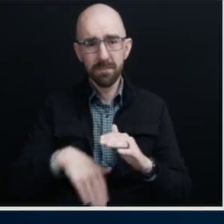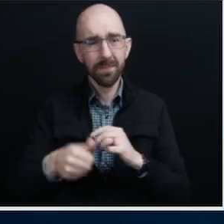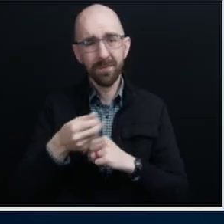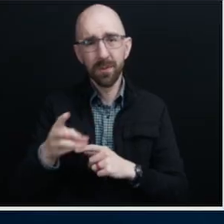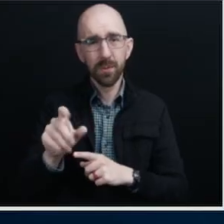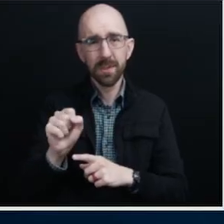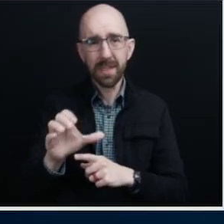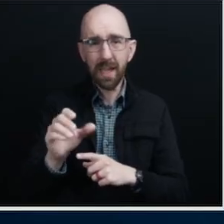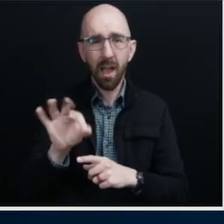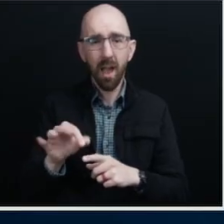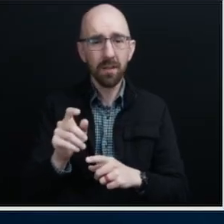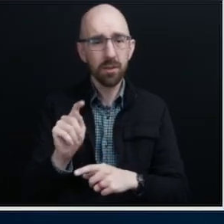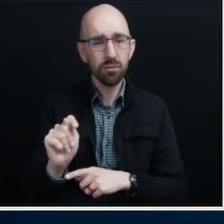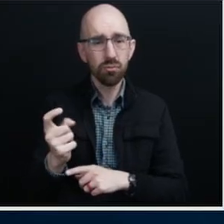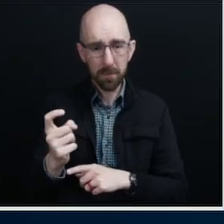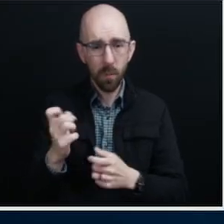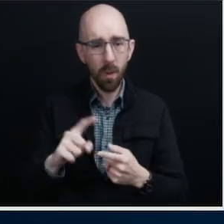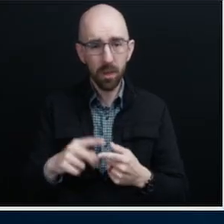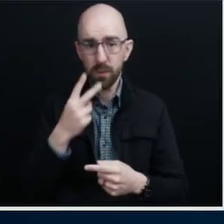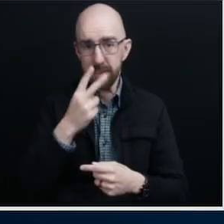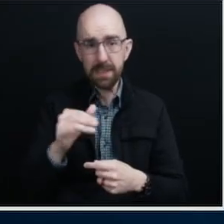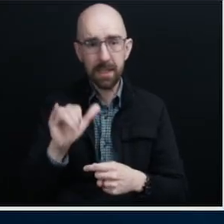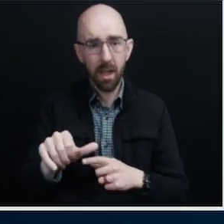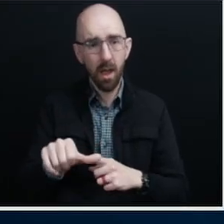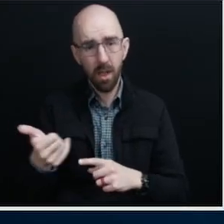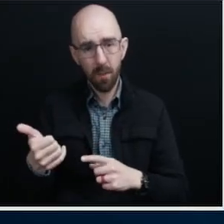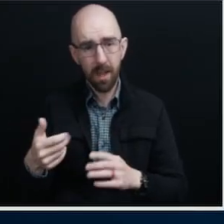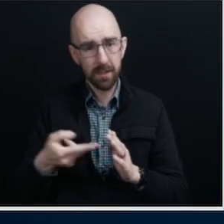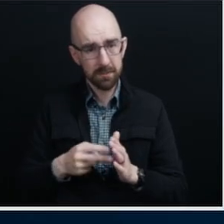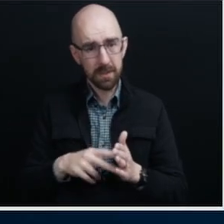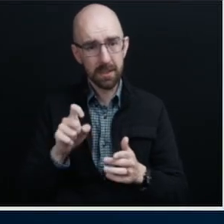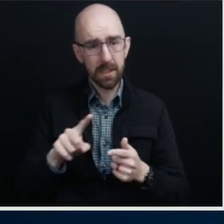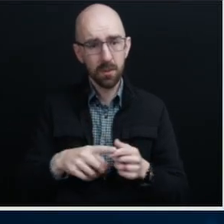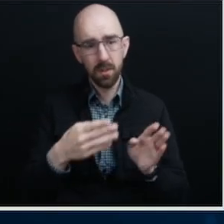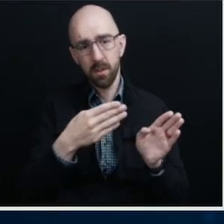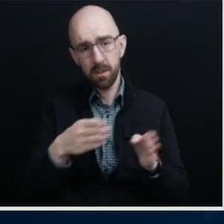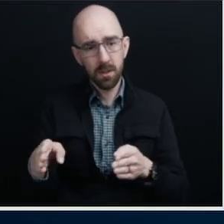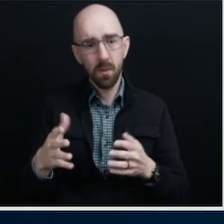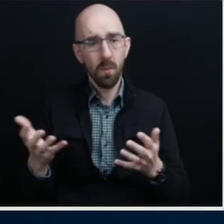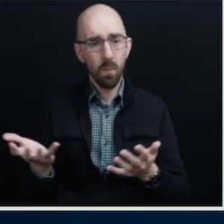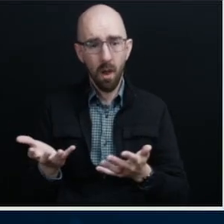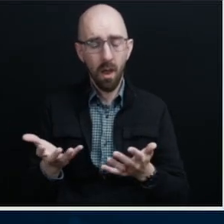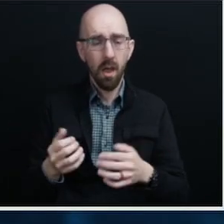and that's what we want to see otherwise do we need to pivot on maybe what um systemic therapy